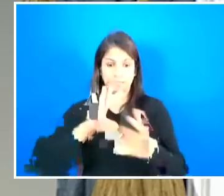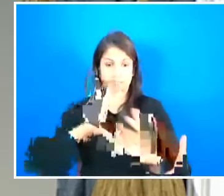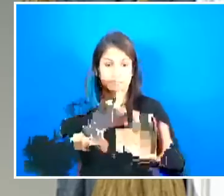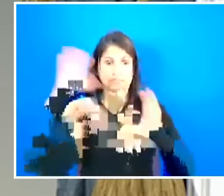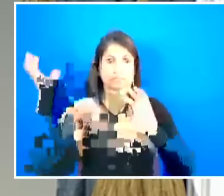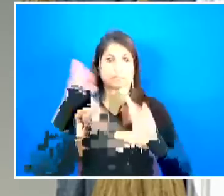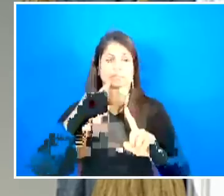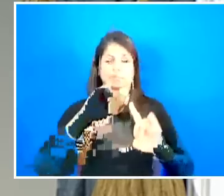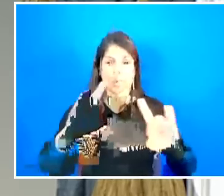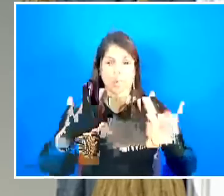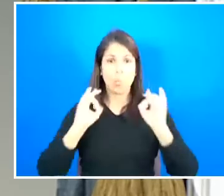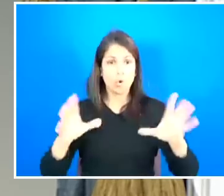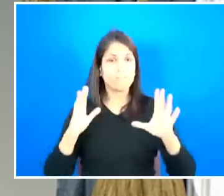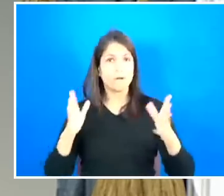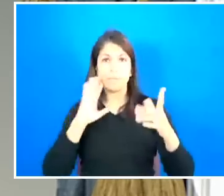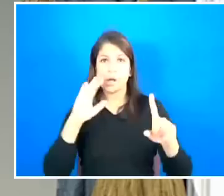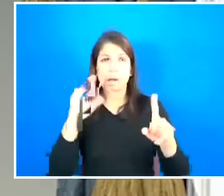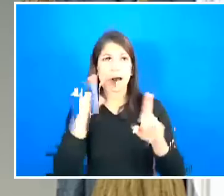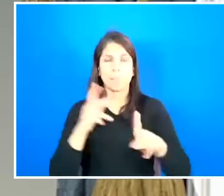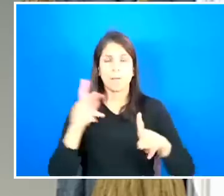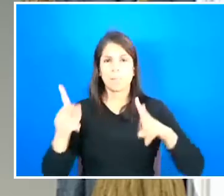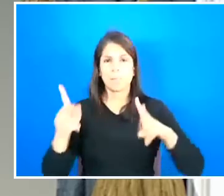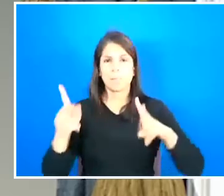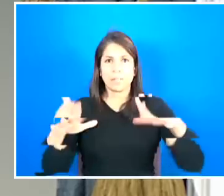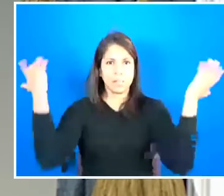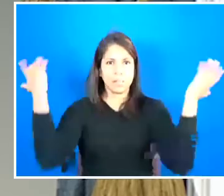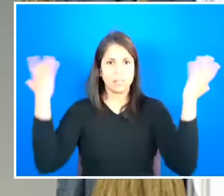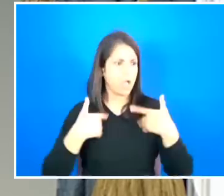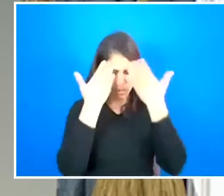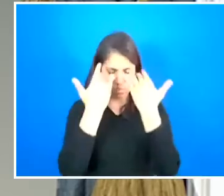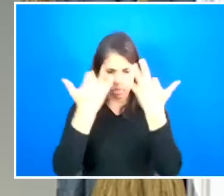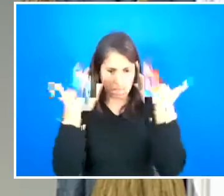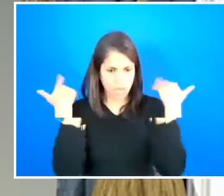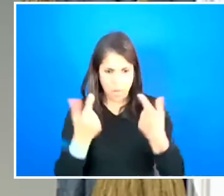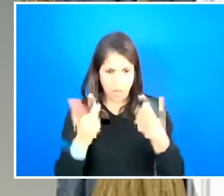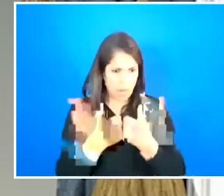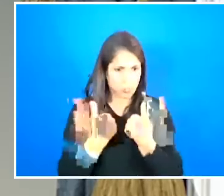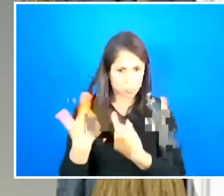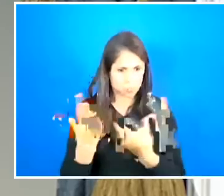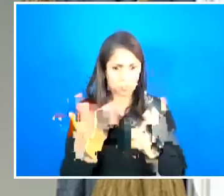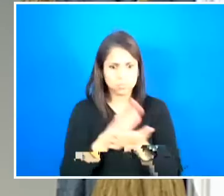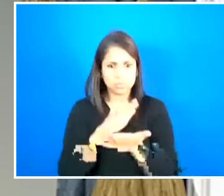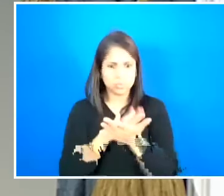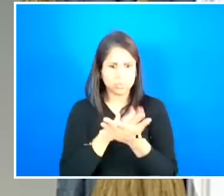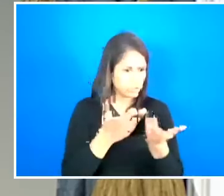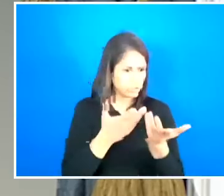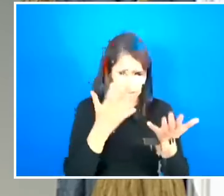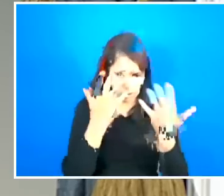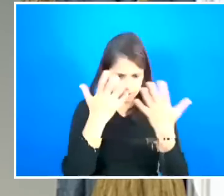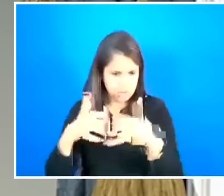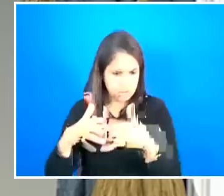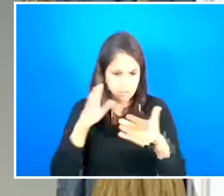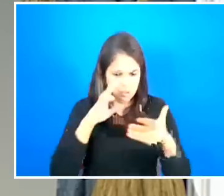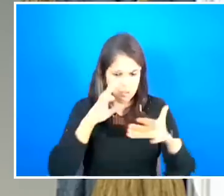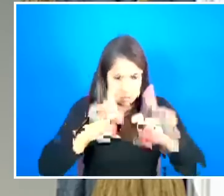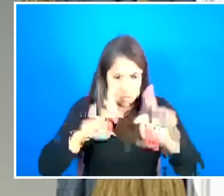WE'VE ALREADY SAID WITH ATTENDANCE, SO WITH THE GRADING